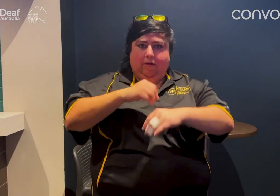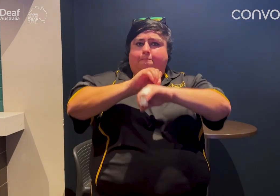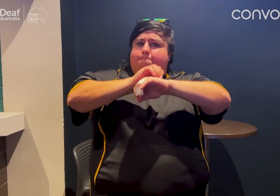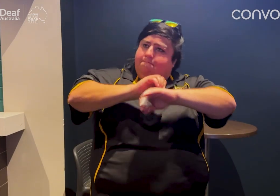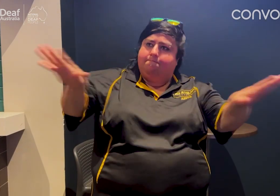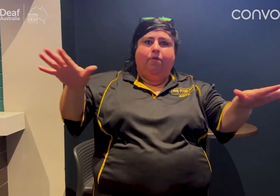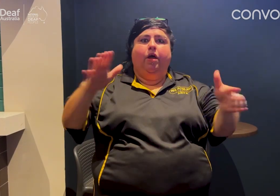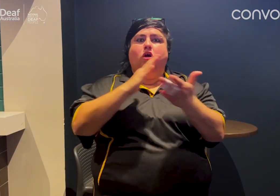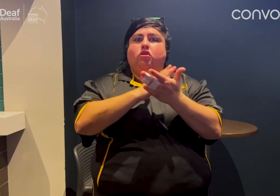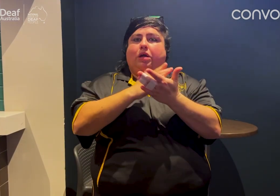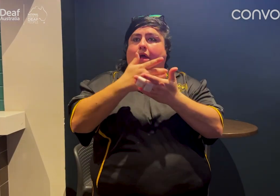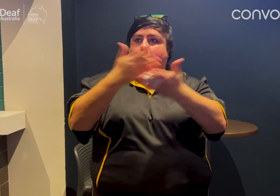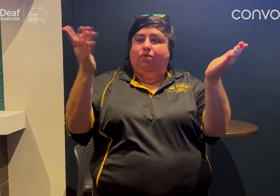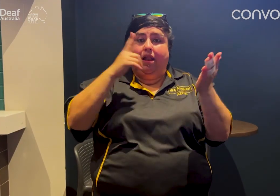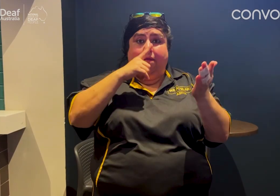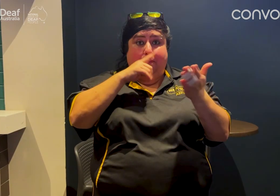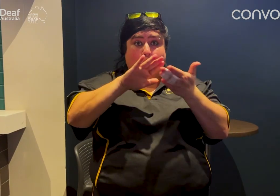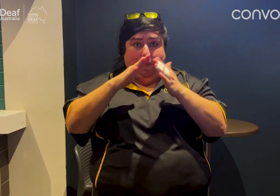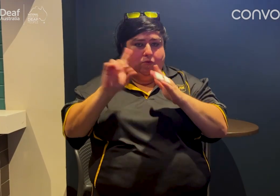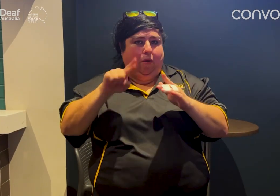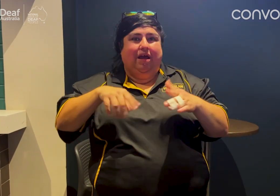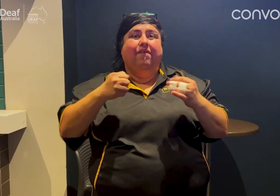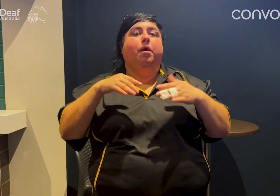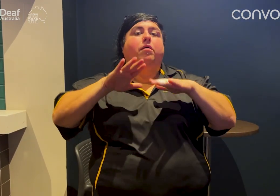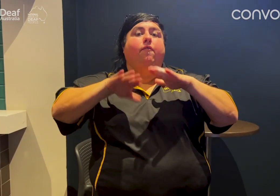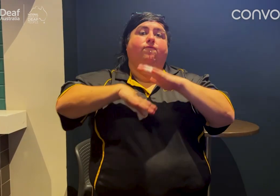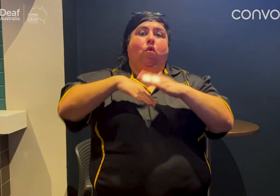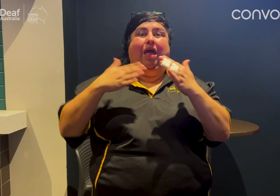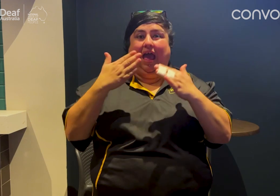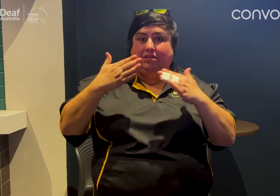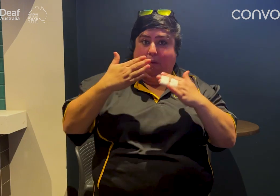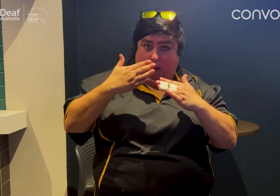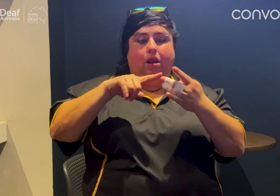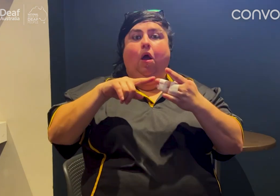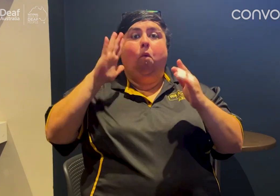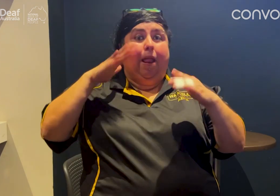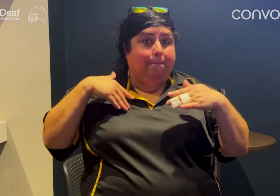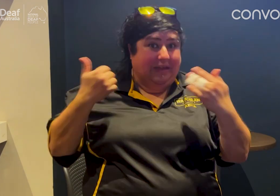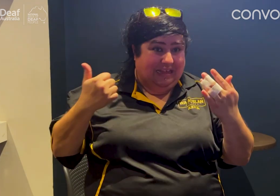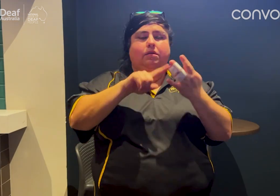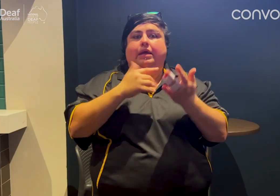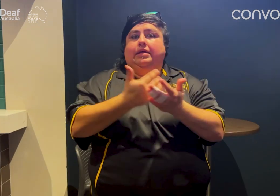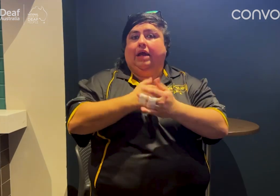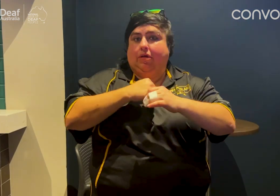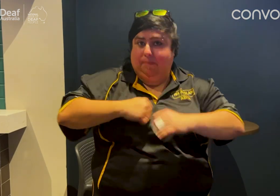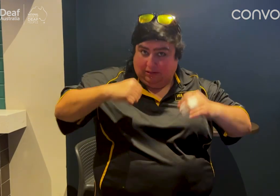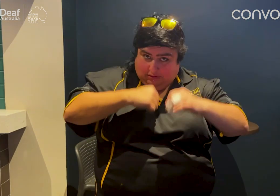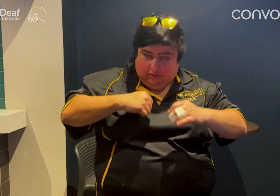we ensure that we share it on social media. We provide full access for everyone, including well-being support and a safe space.